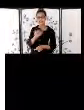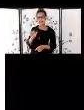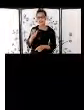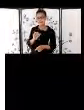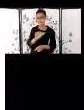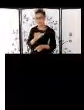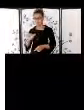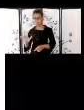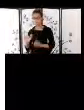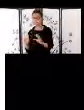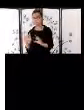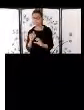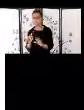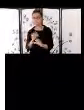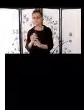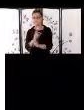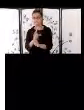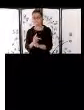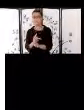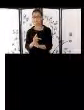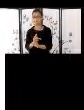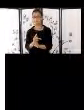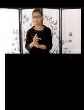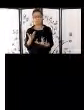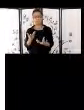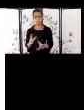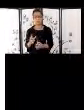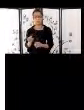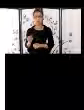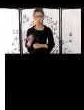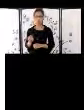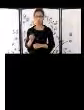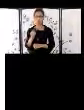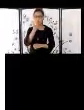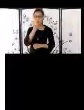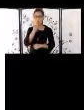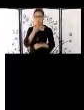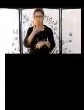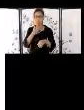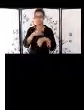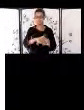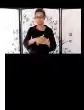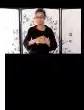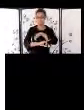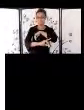spam or junk folder by mistake. Successful applicants will also receive an